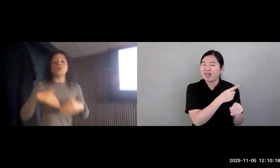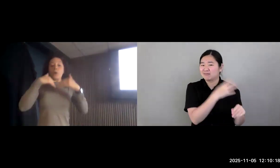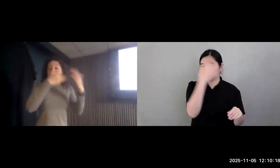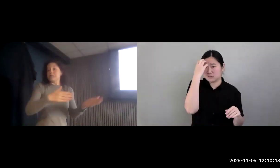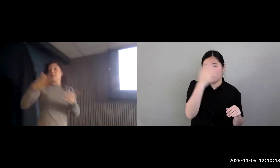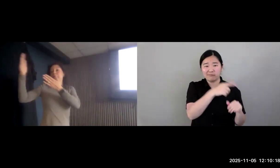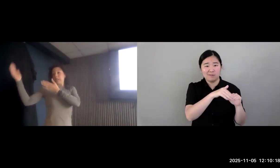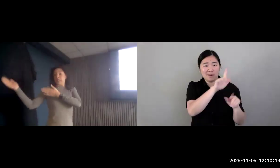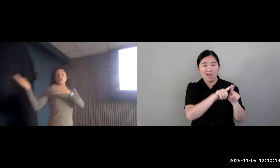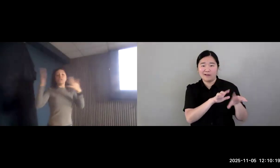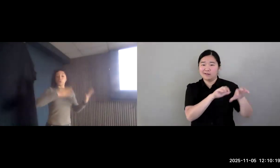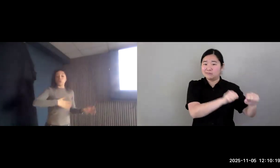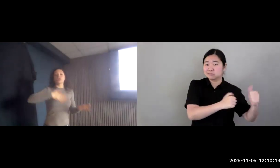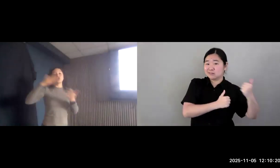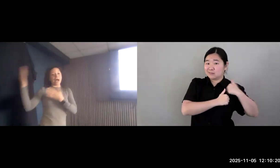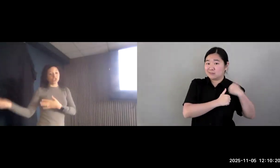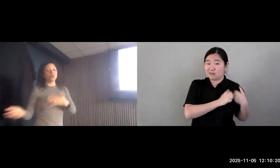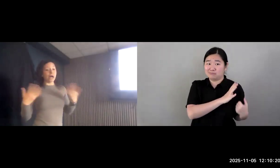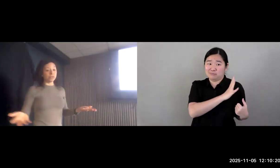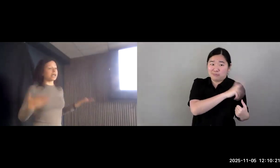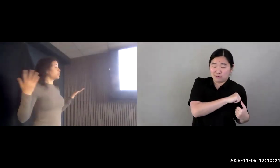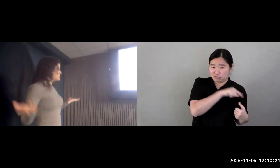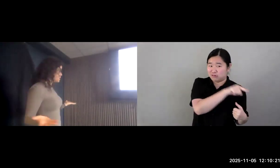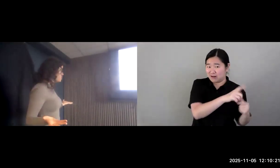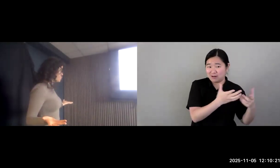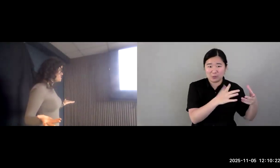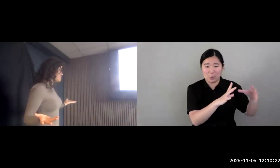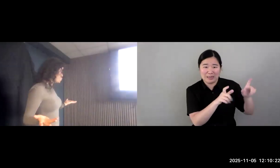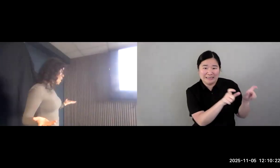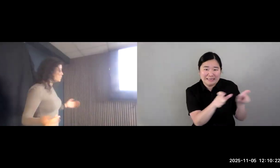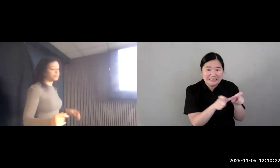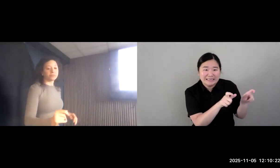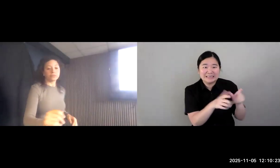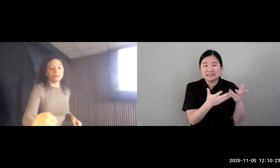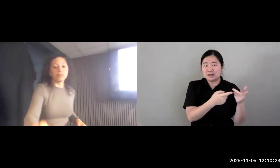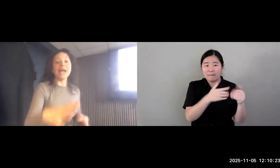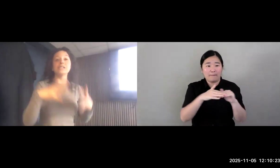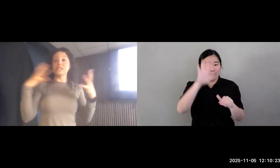And so, as the mobility increased, social interaction with outsiders increased as well.